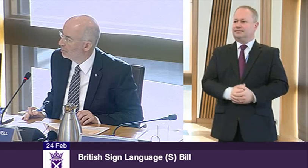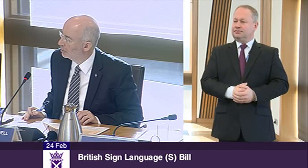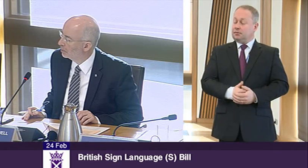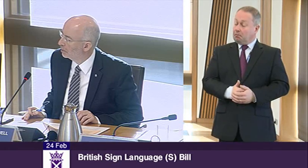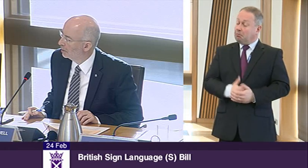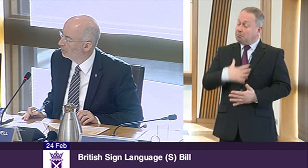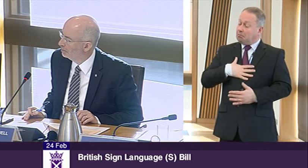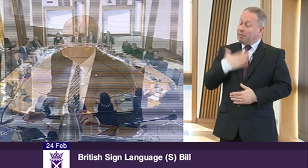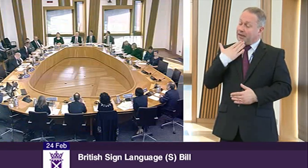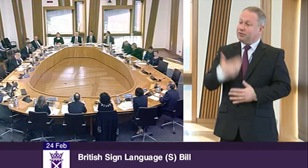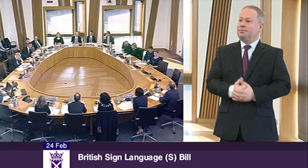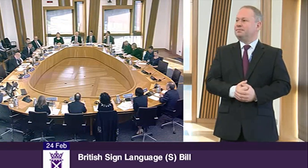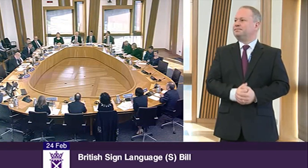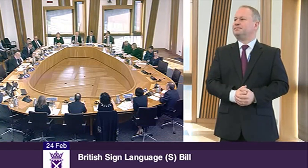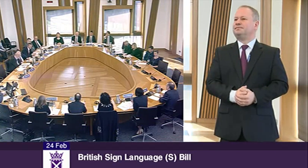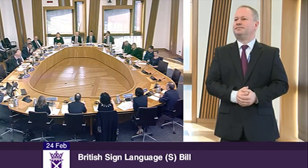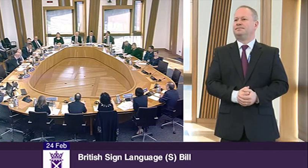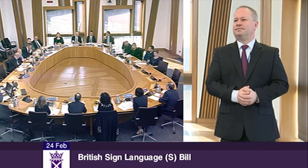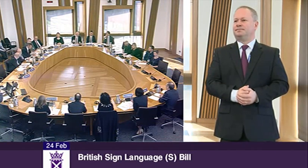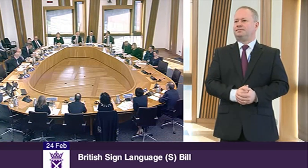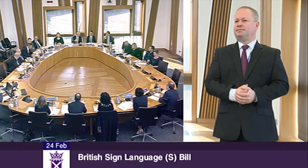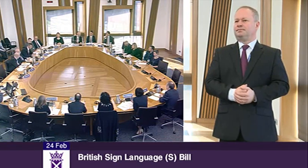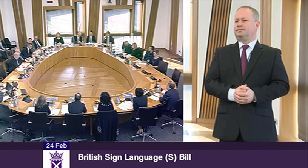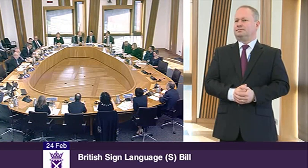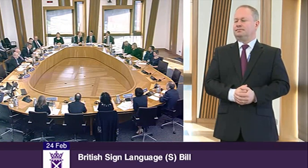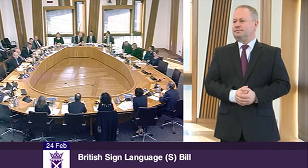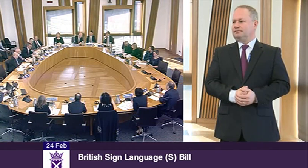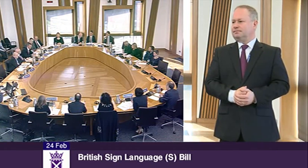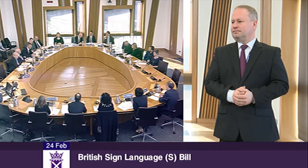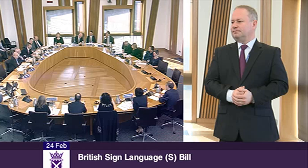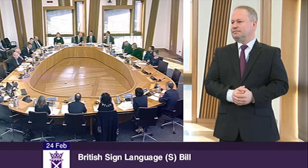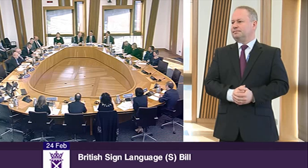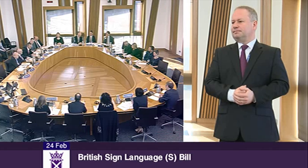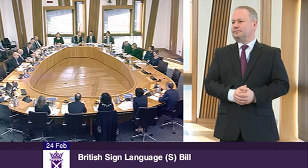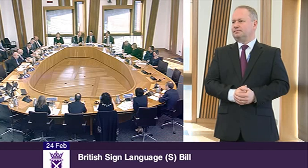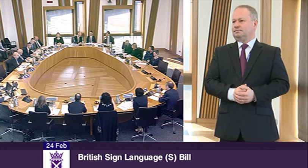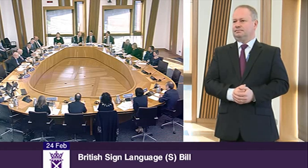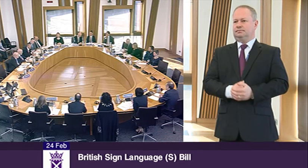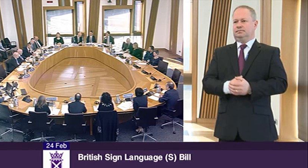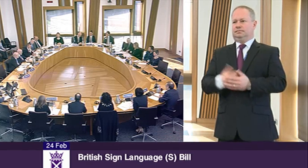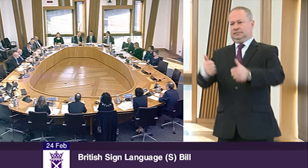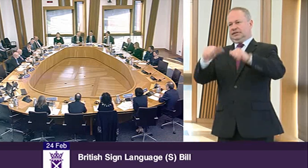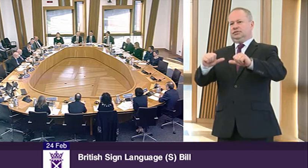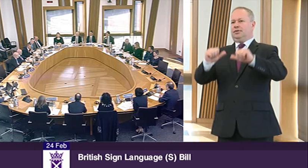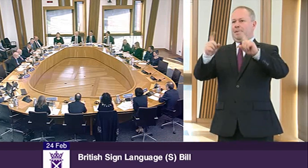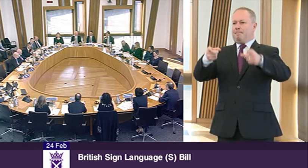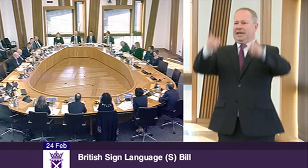The Convener: Okay. Thank you. Liam McArthur: Before I turn to the issue of ministerial responsibilities, I would like